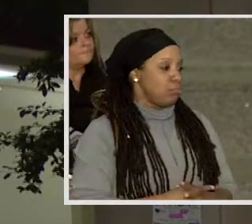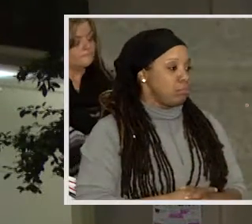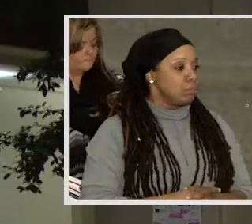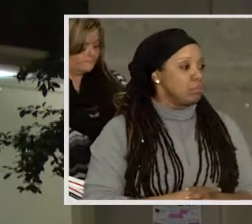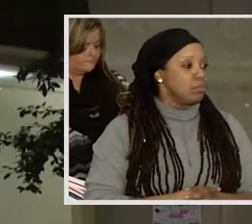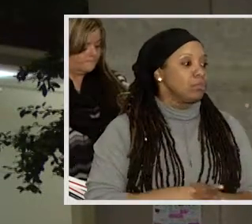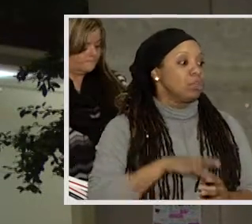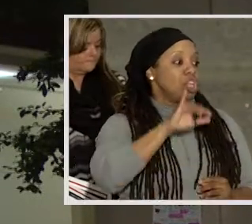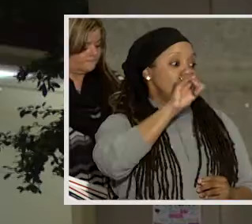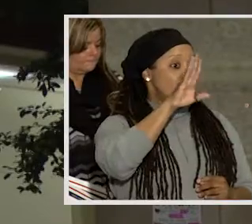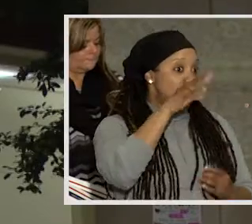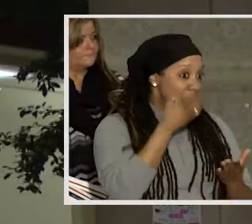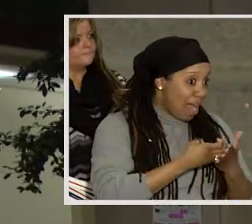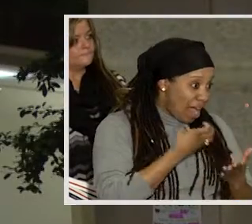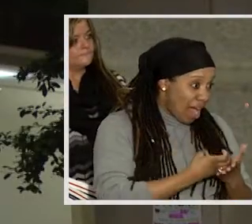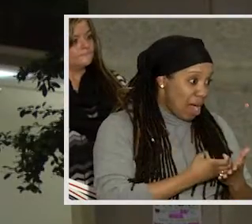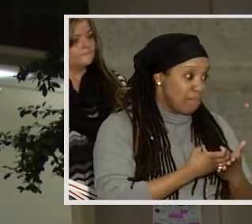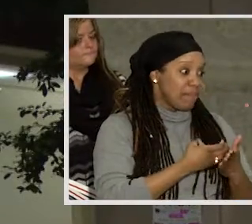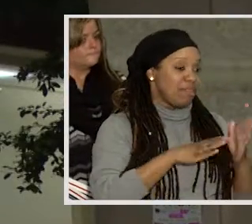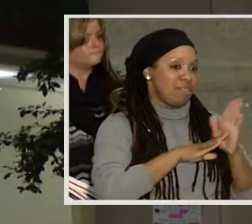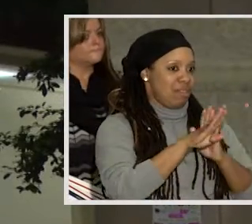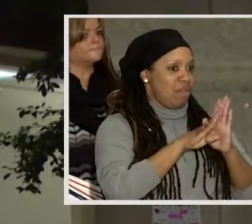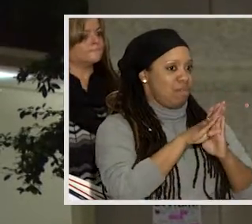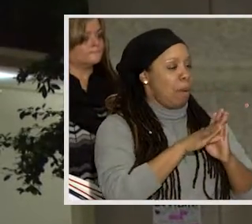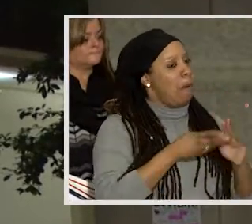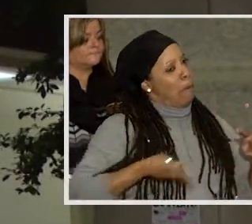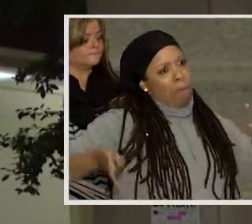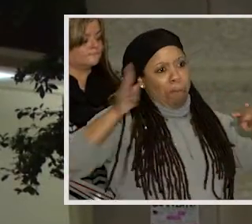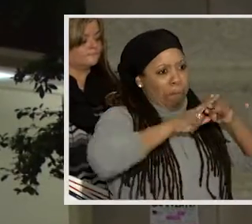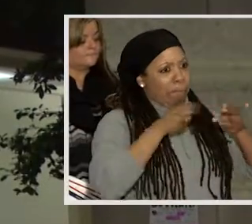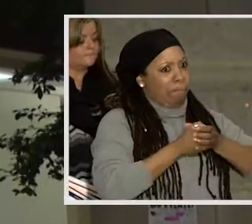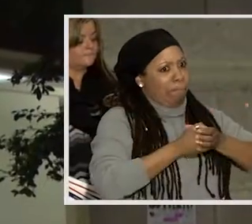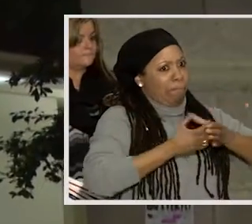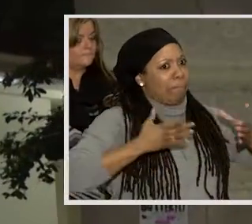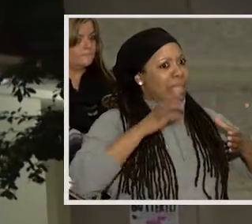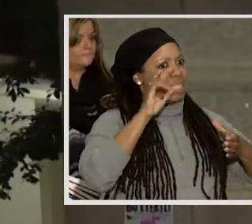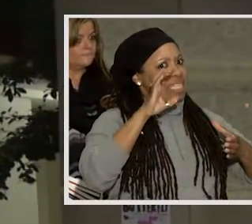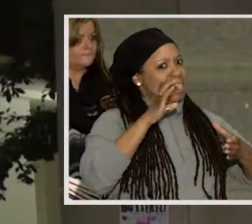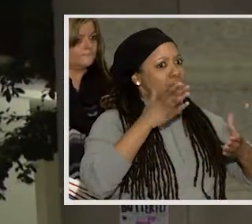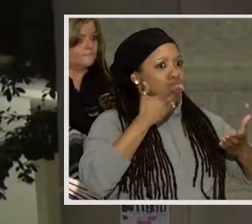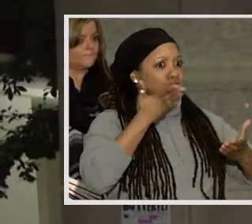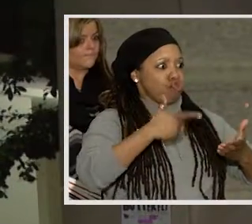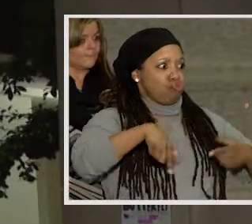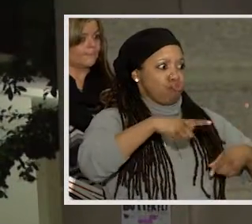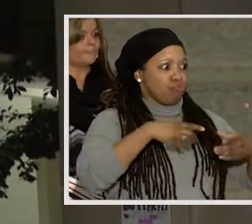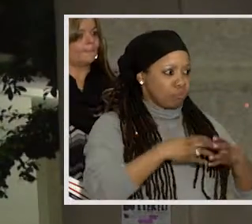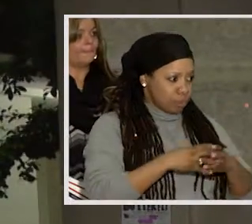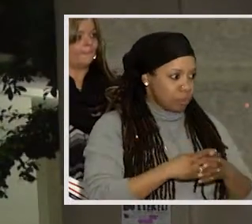BEING LEFT BEHIND AND THAT IS ALSO RELATED TO THE HOMELESSNESS PROBLEM.